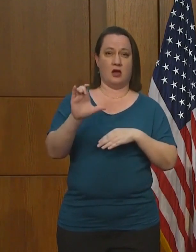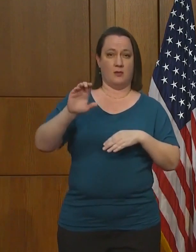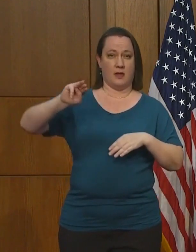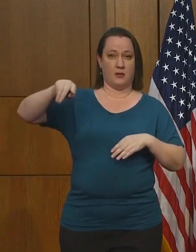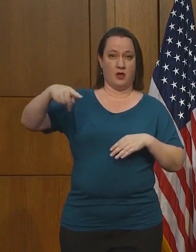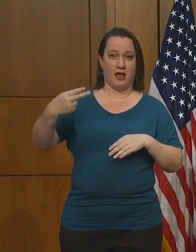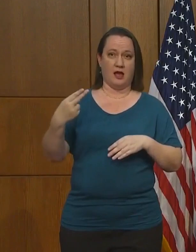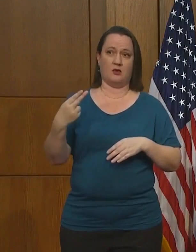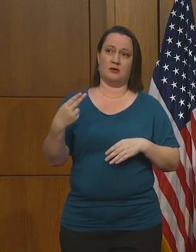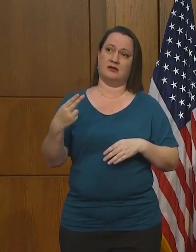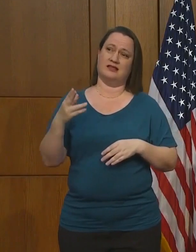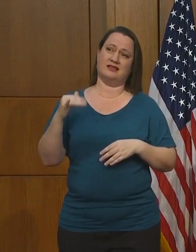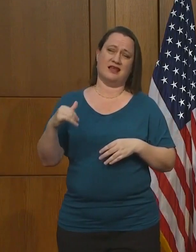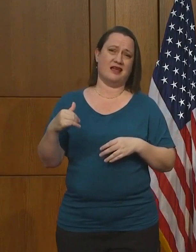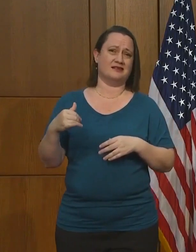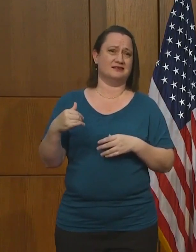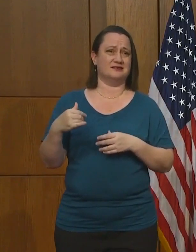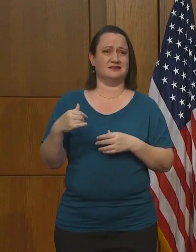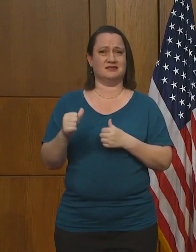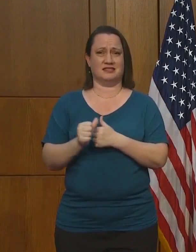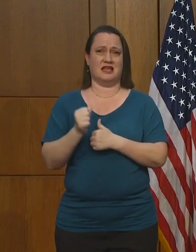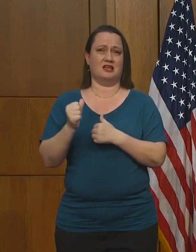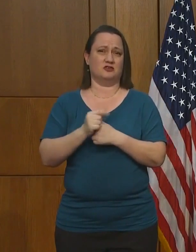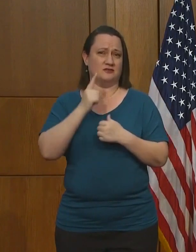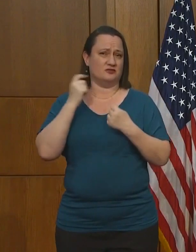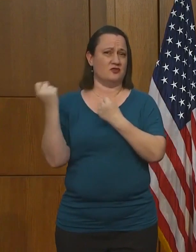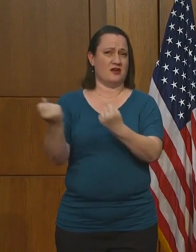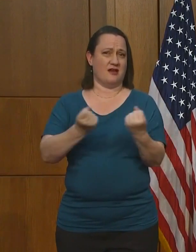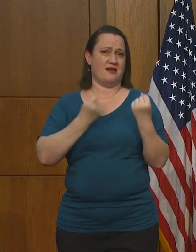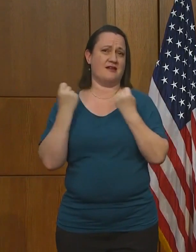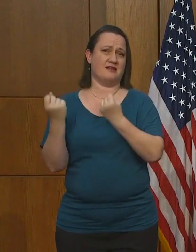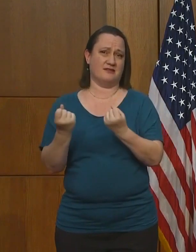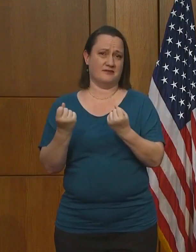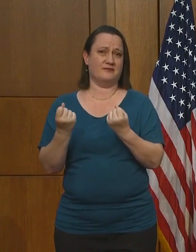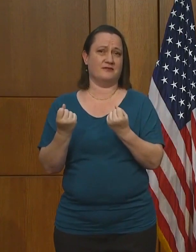DOWN- TRIPLE DIGIT SPEEDS OUR